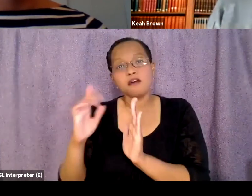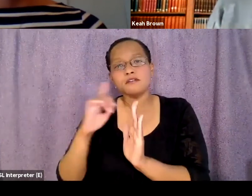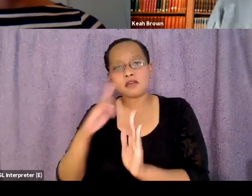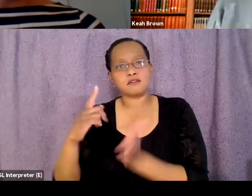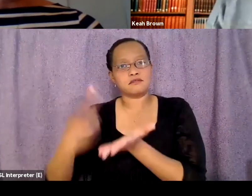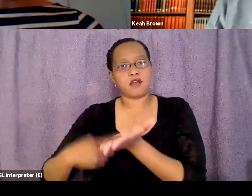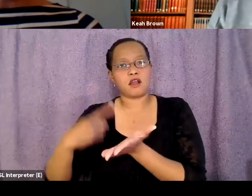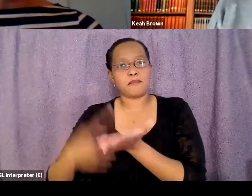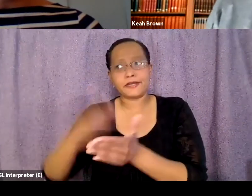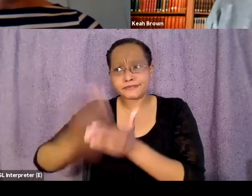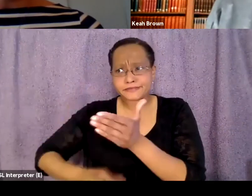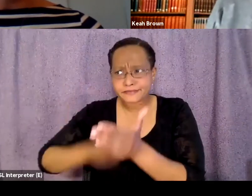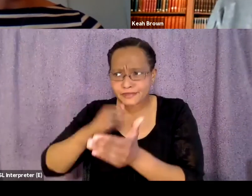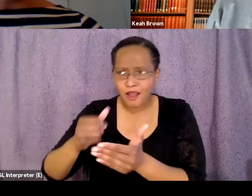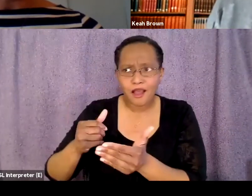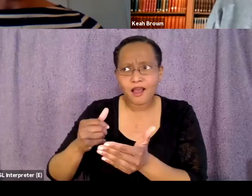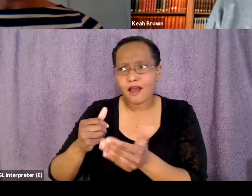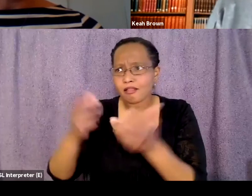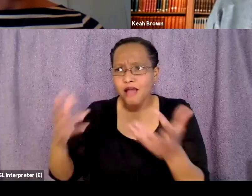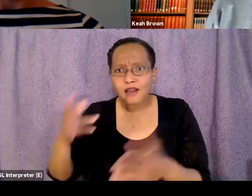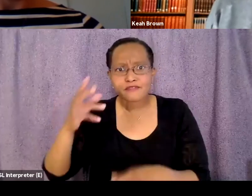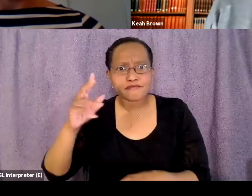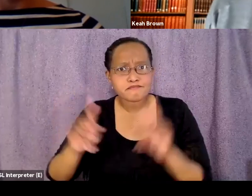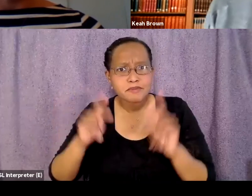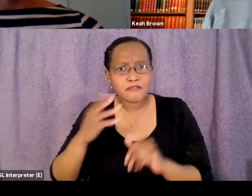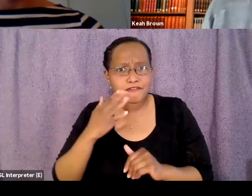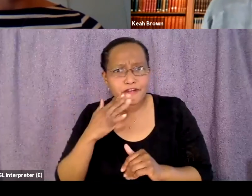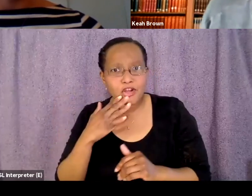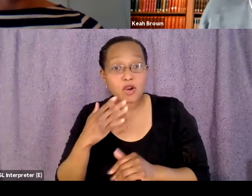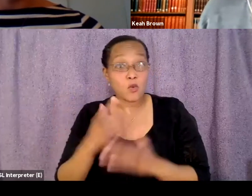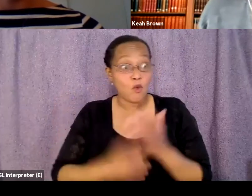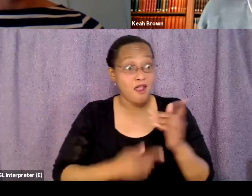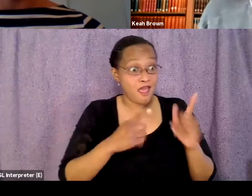Keah Brown: What happened in the first season Special and I think what happened for me was